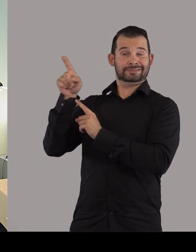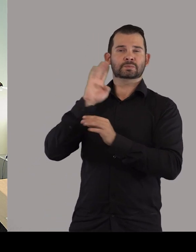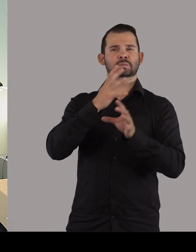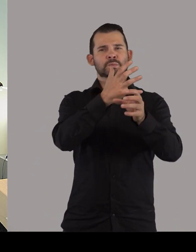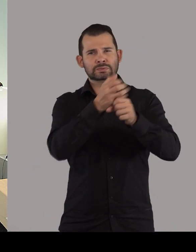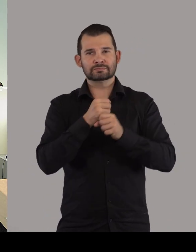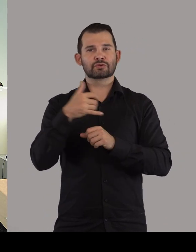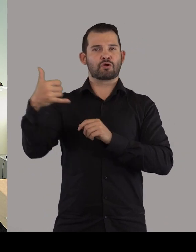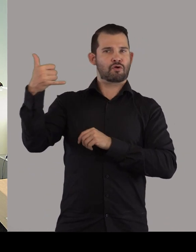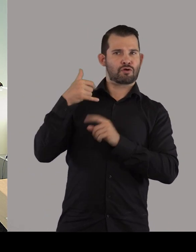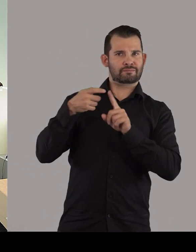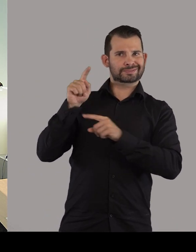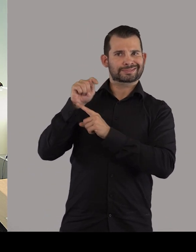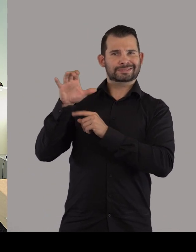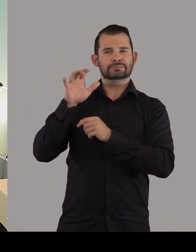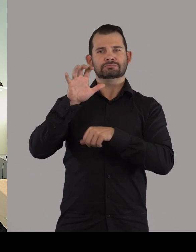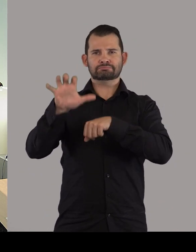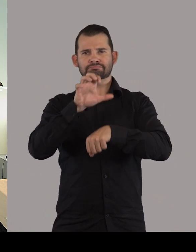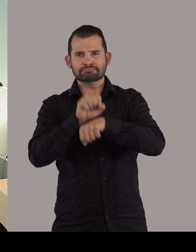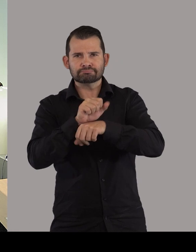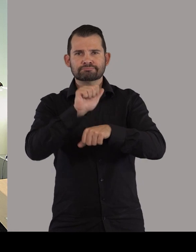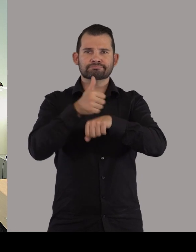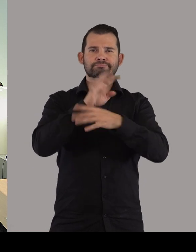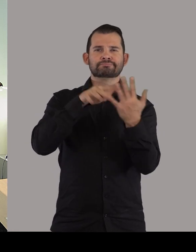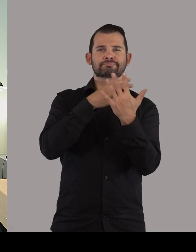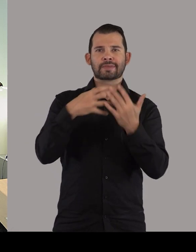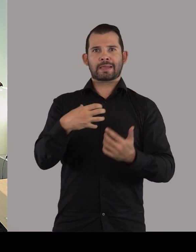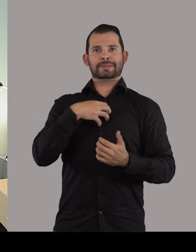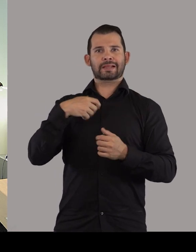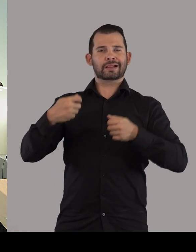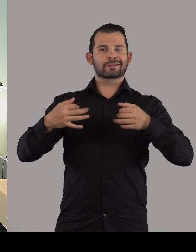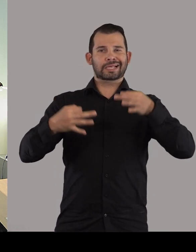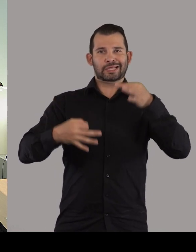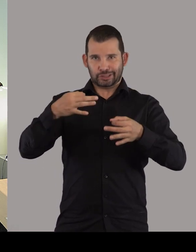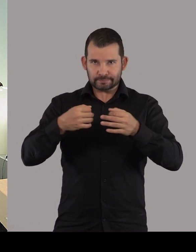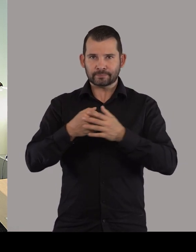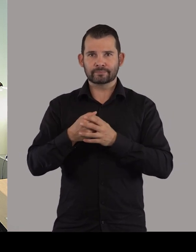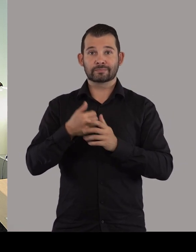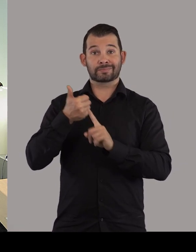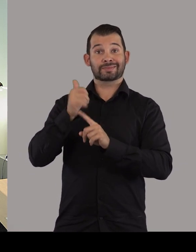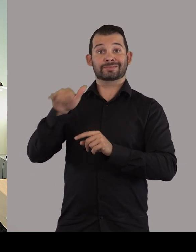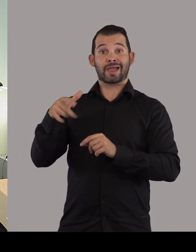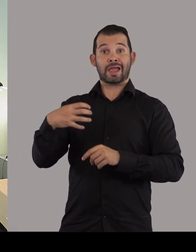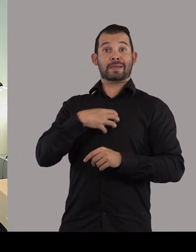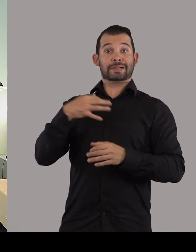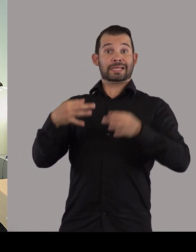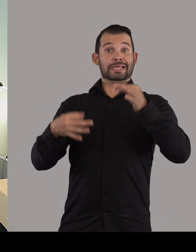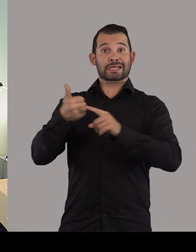to schedule an appeal hearing. The appeal hearing is in front of a panel of 3 members: